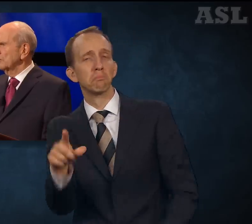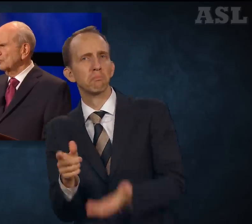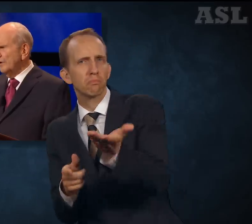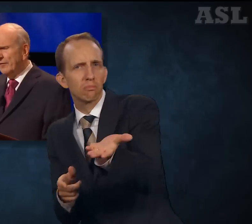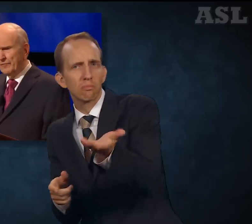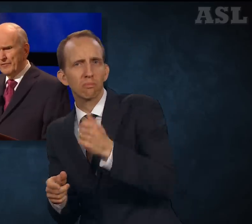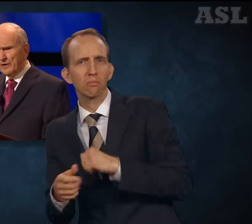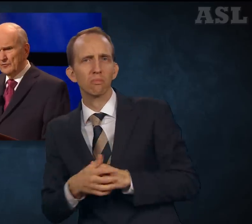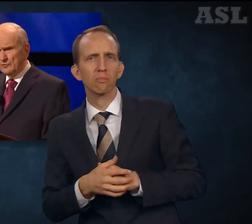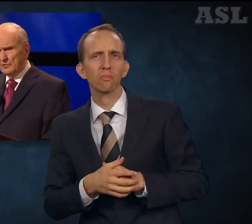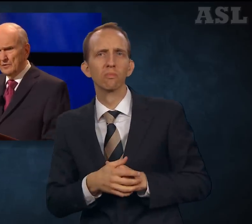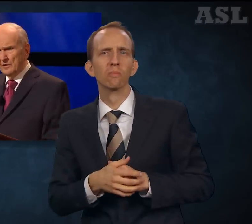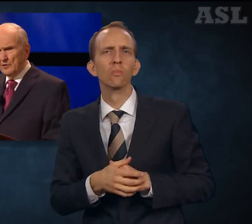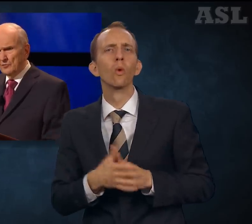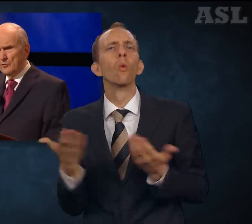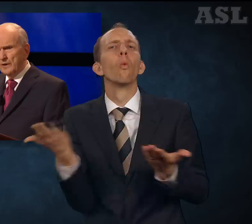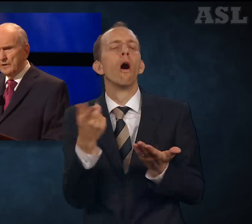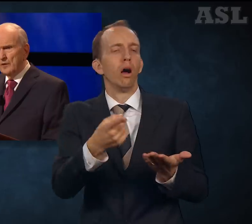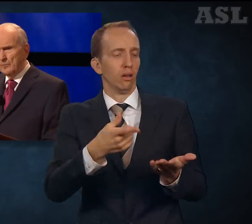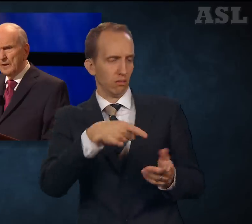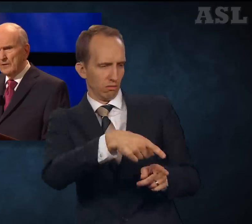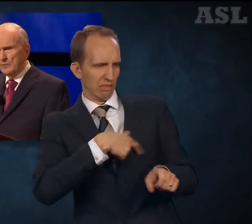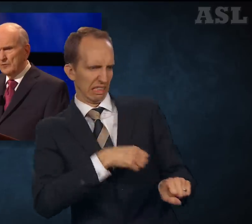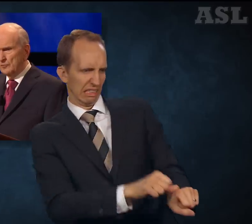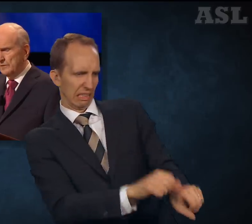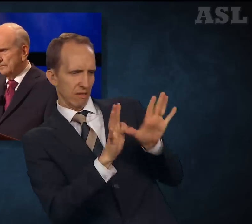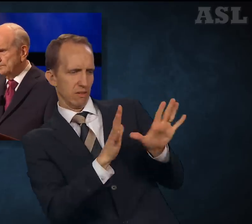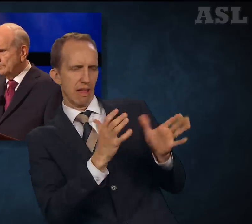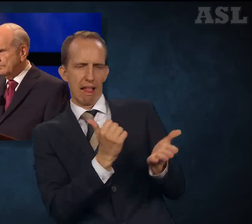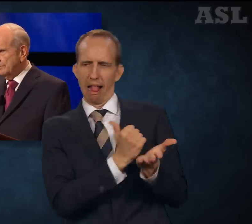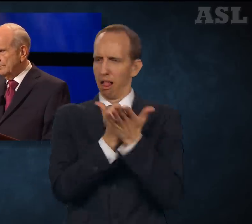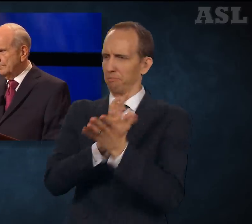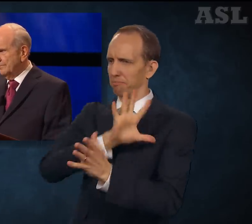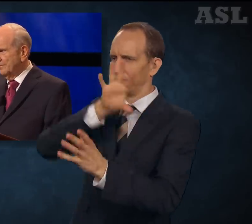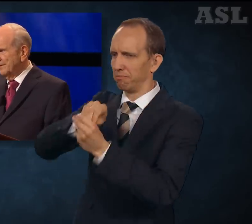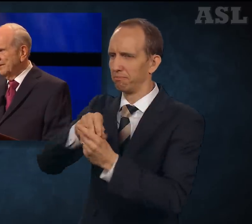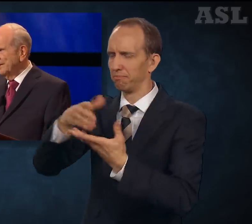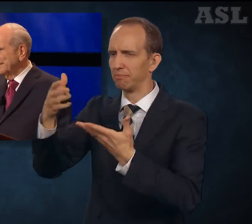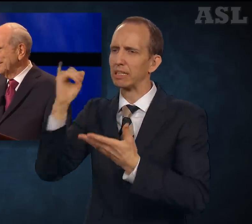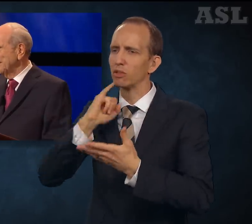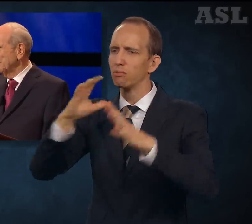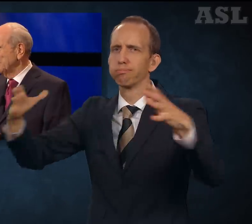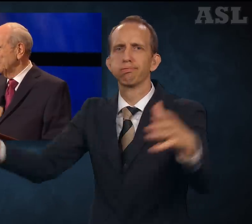WHAT THEY WOULD BE WILLING TO